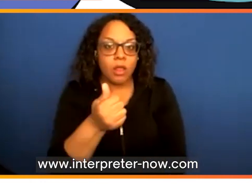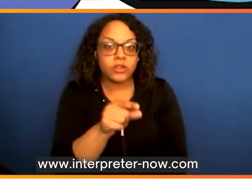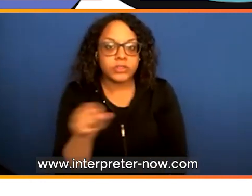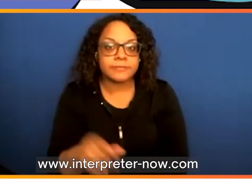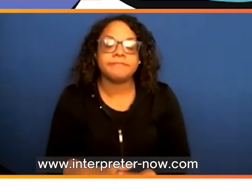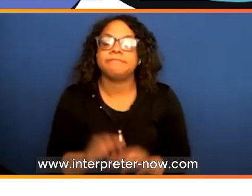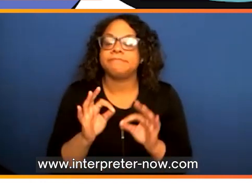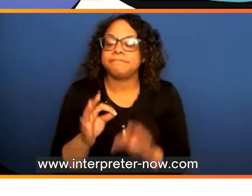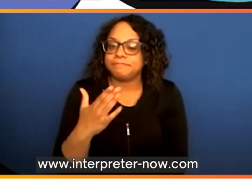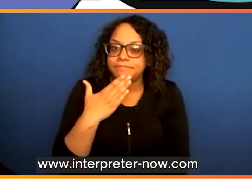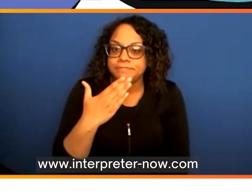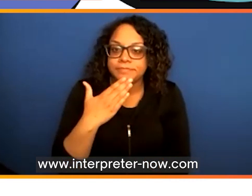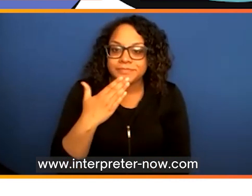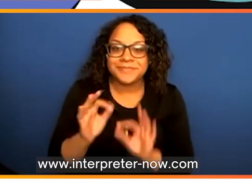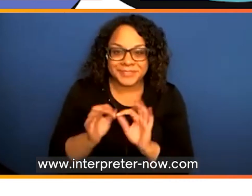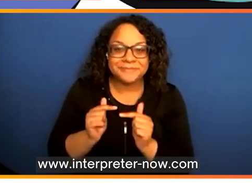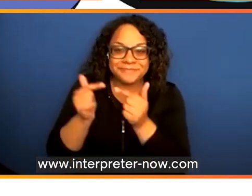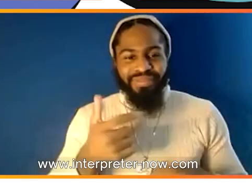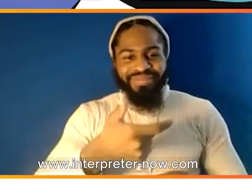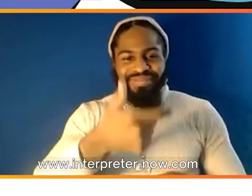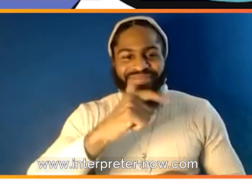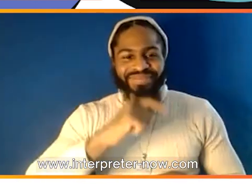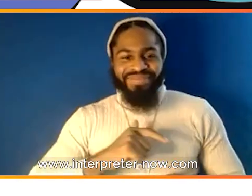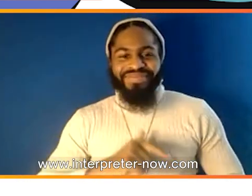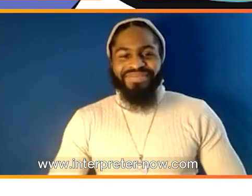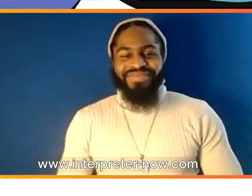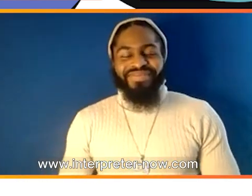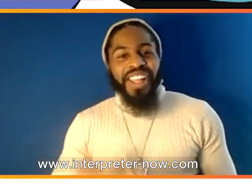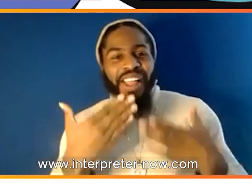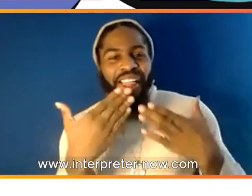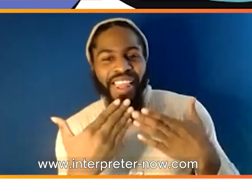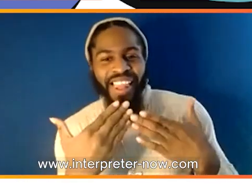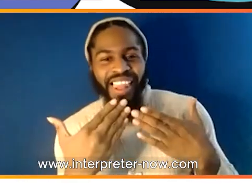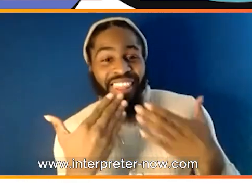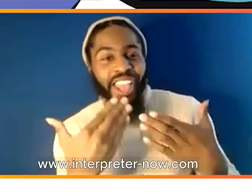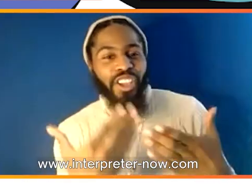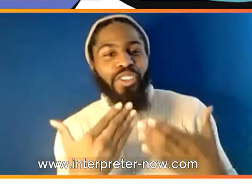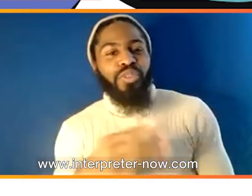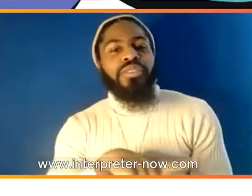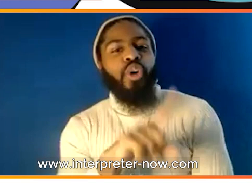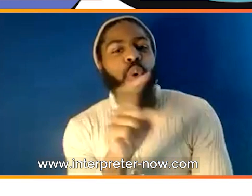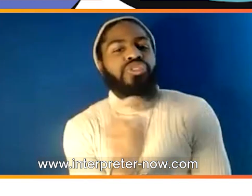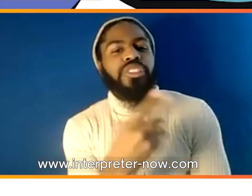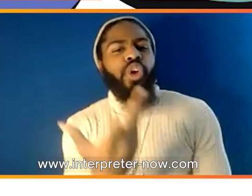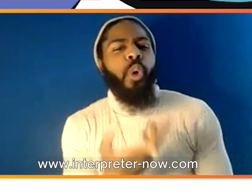feel like it has in any way hurt your career? I think that a lot of folks who are new to